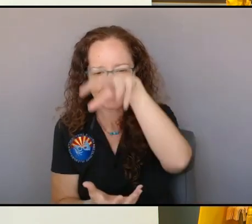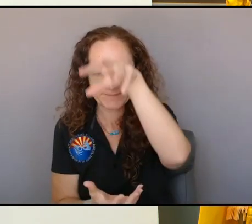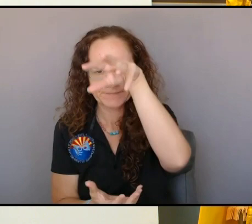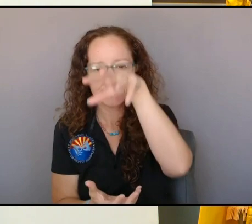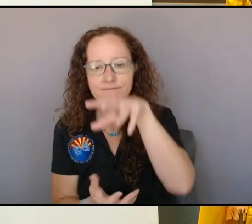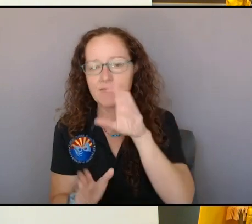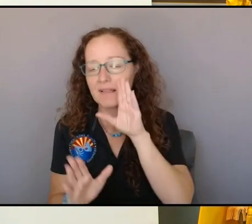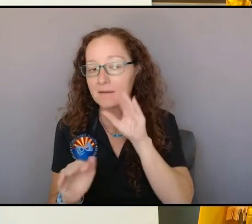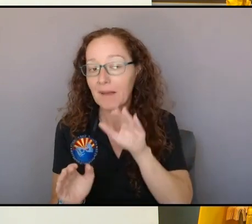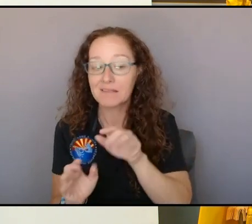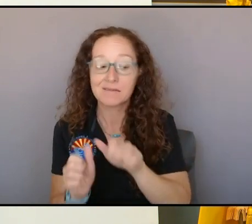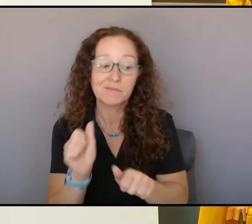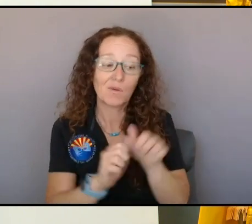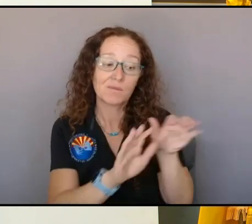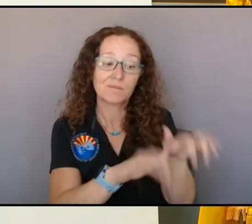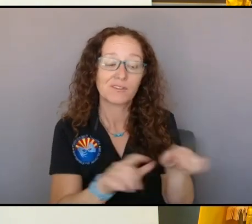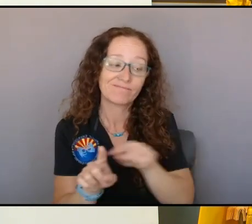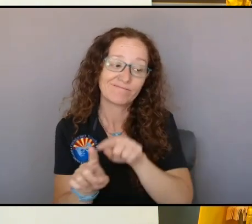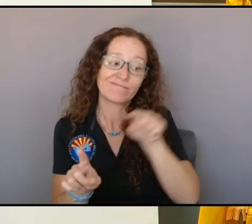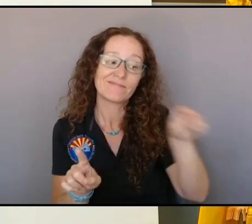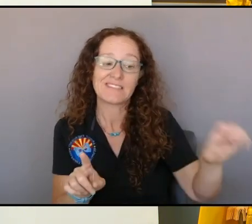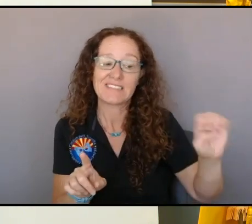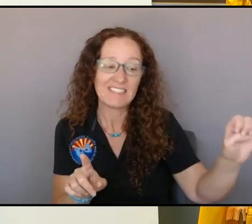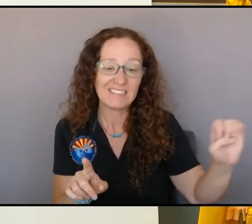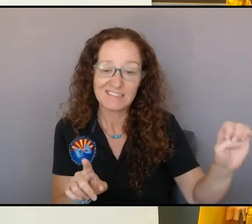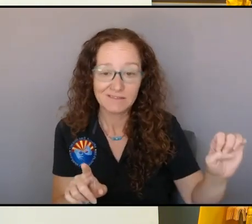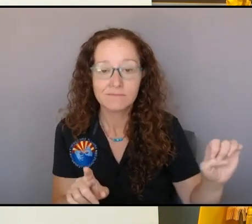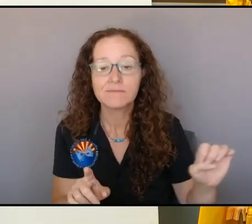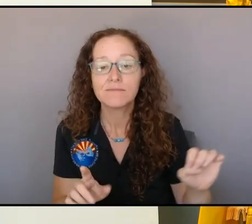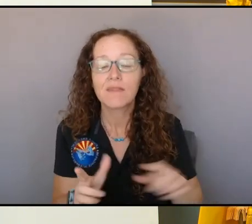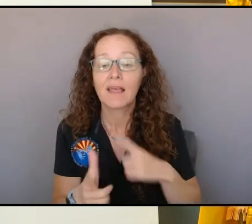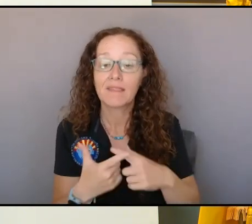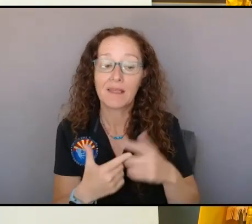Then, tonight we sweep that moisture off to the east and we